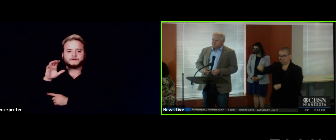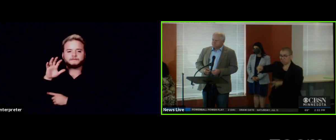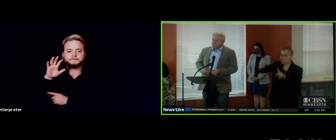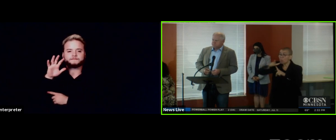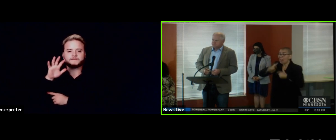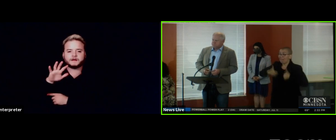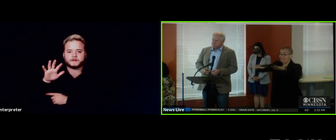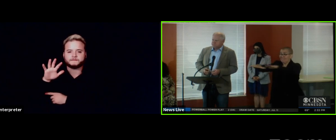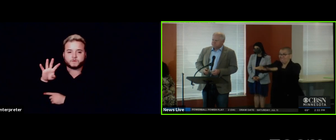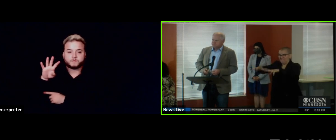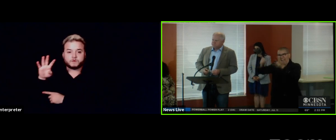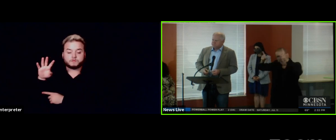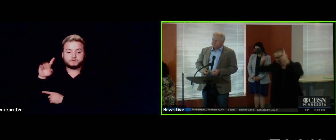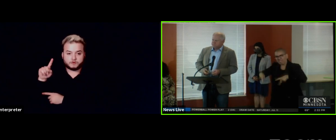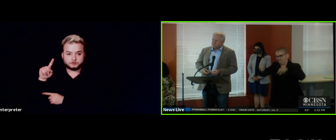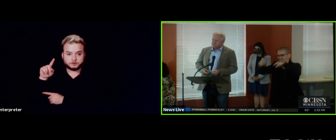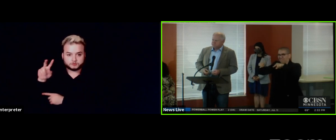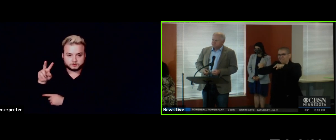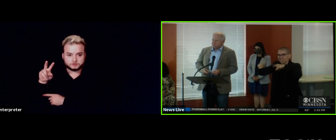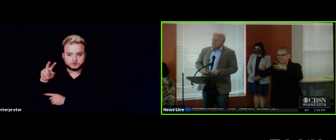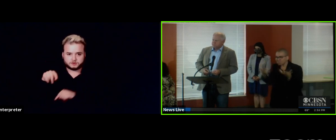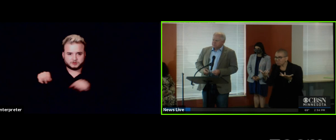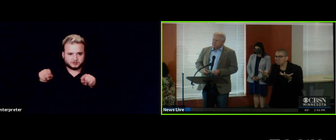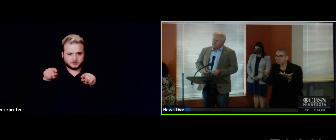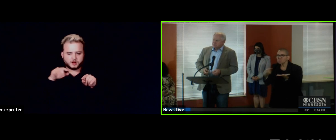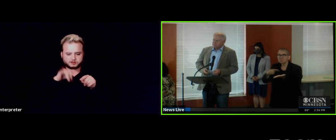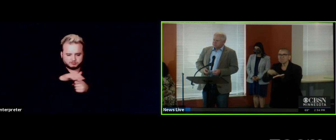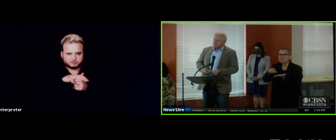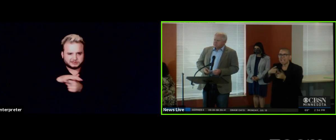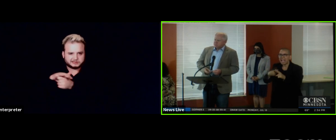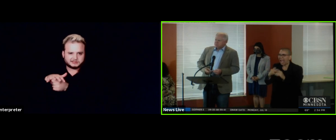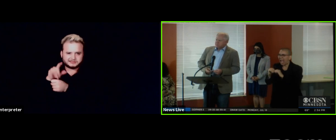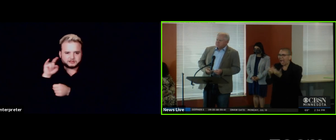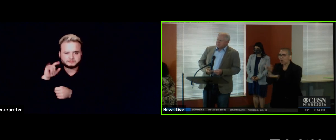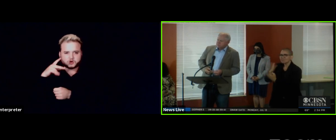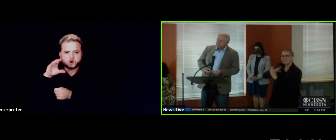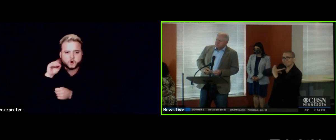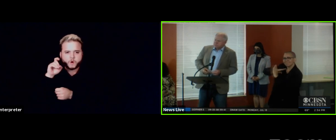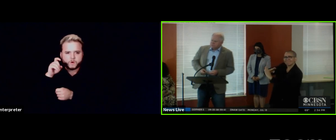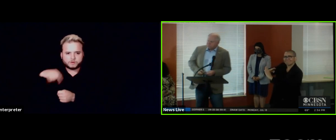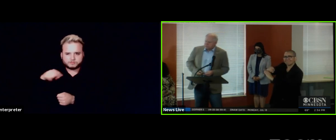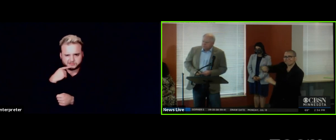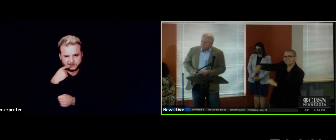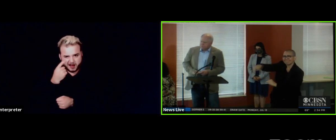can’t pay their rent? How can you help them with payments?”]